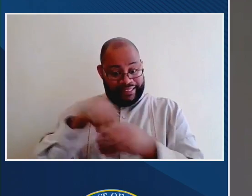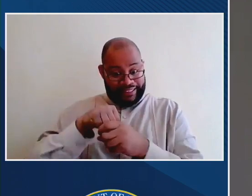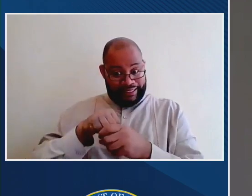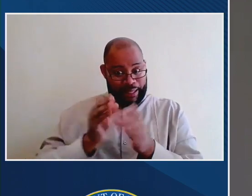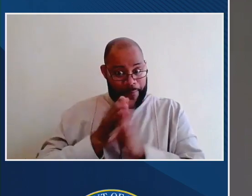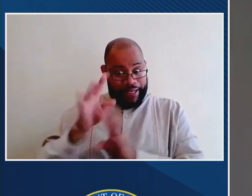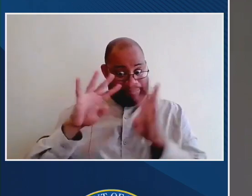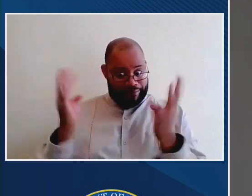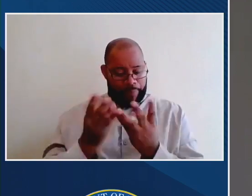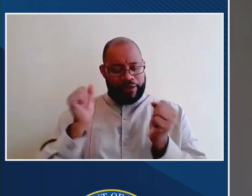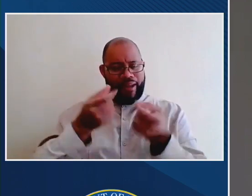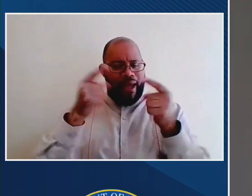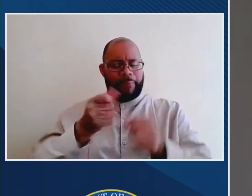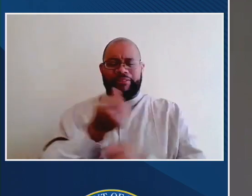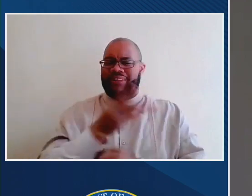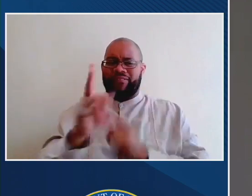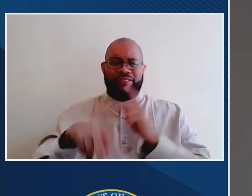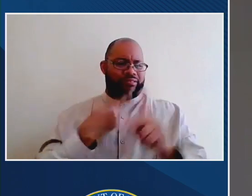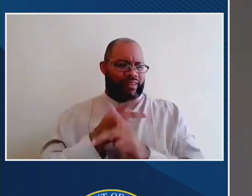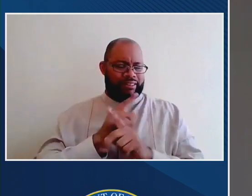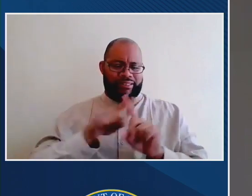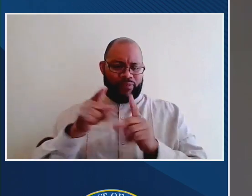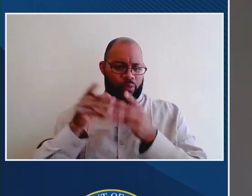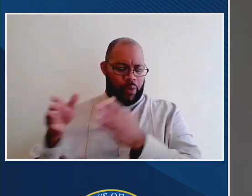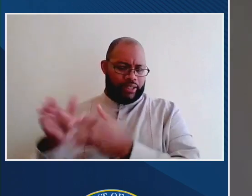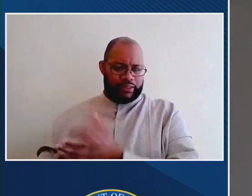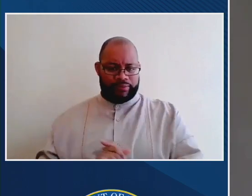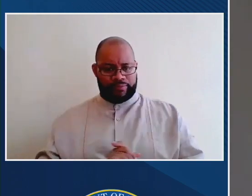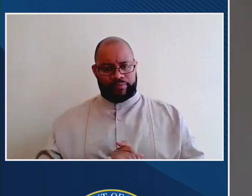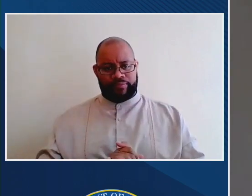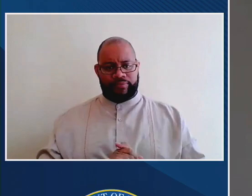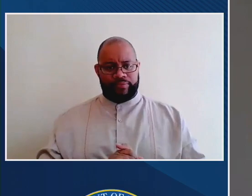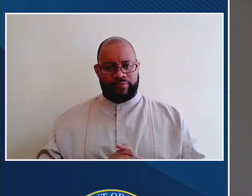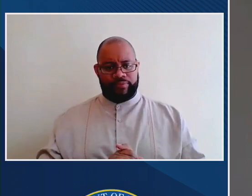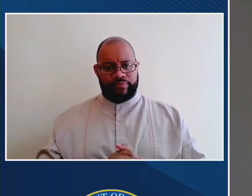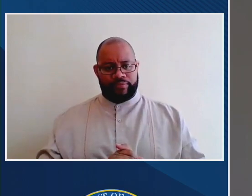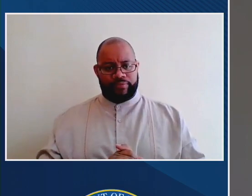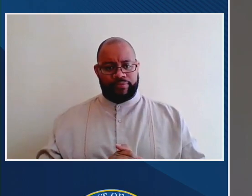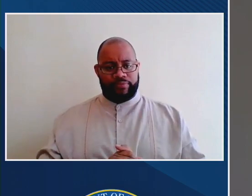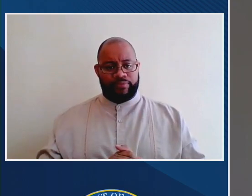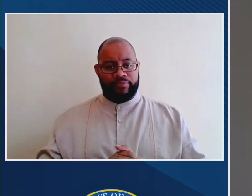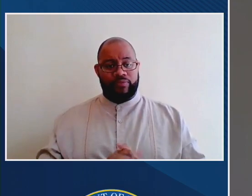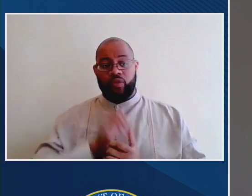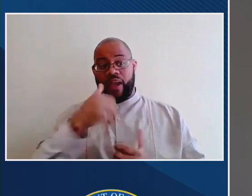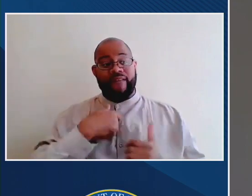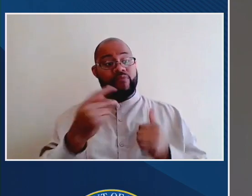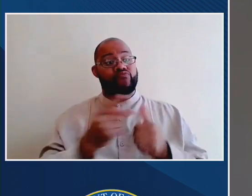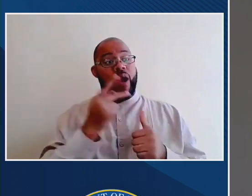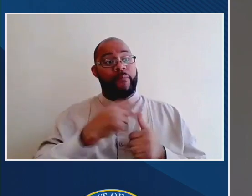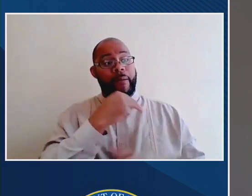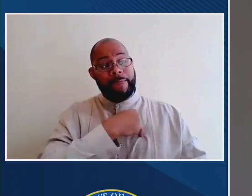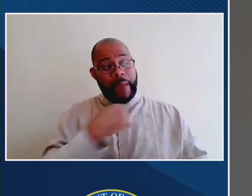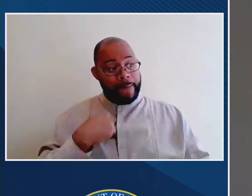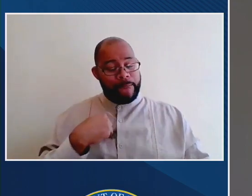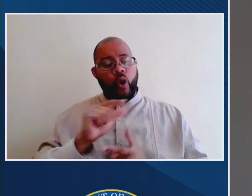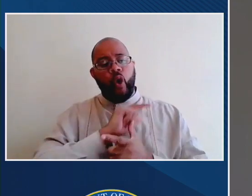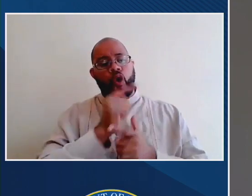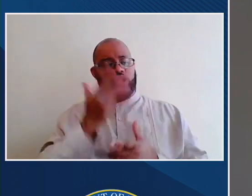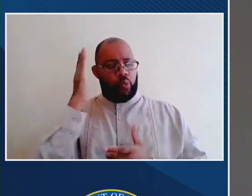in several types of instances. In the absence of a primary member, the alternate will participate at the main